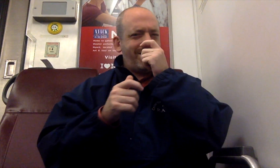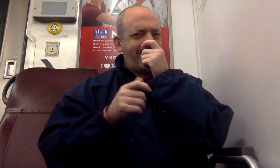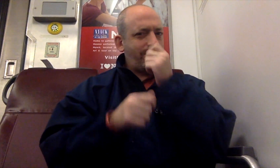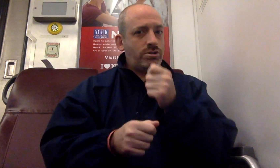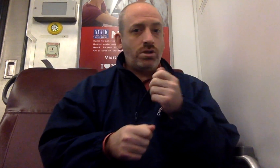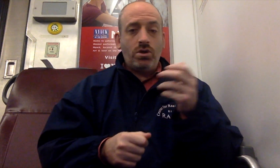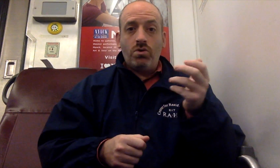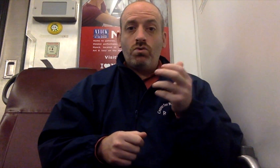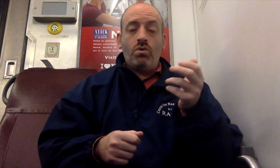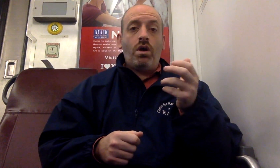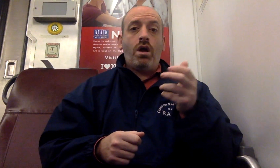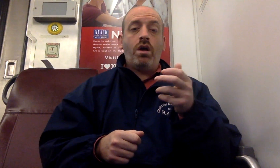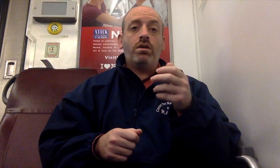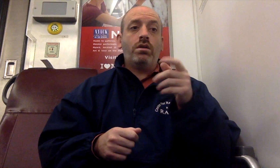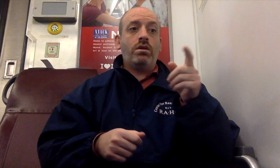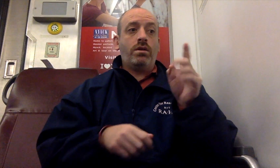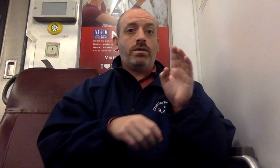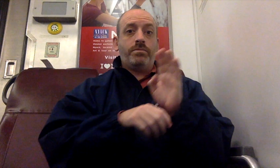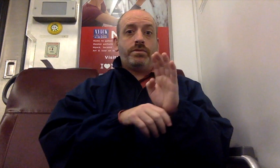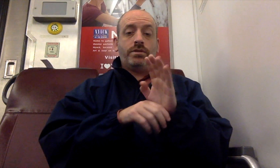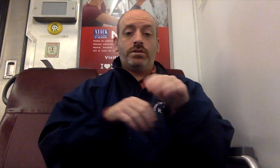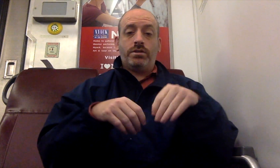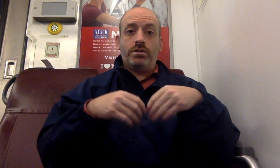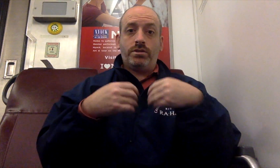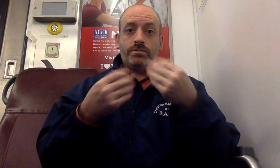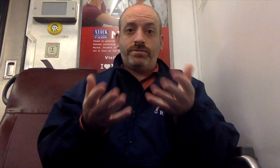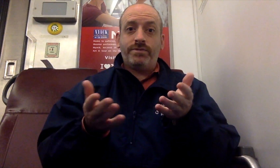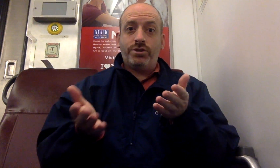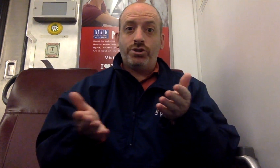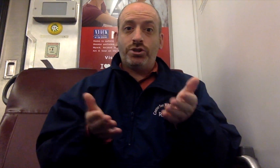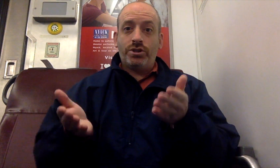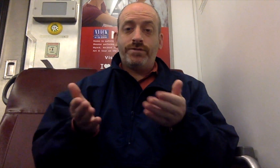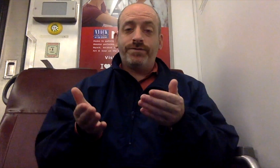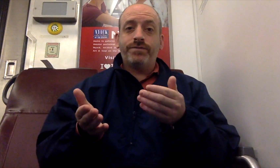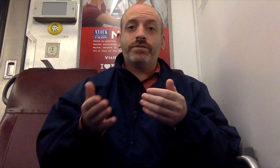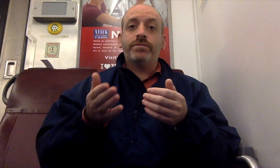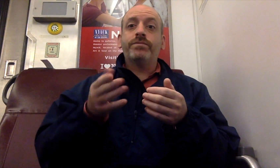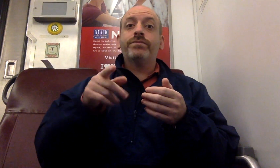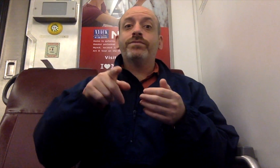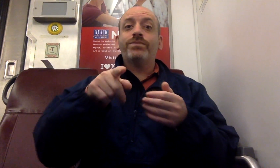The law requires the business providers that provides services to the public